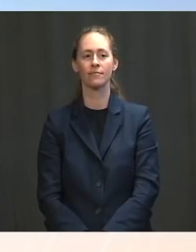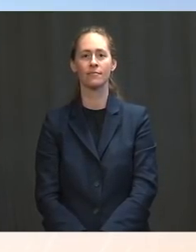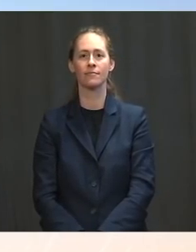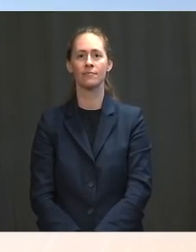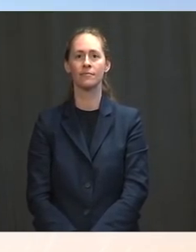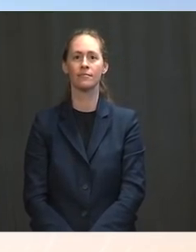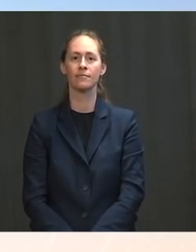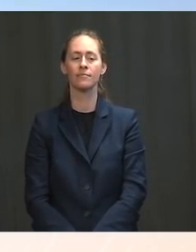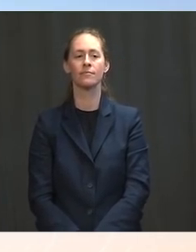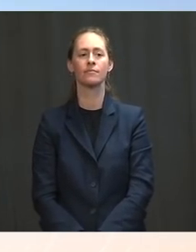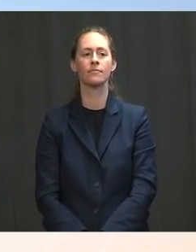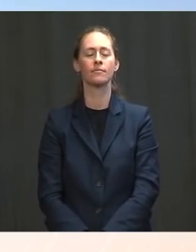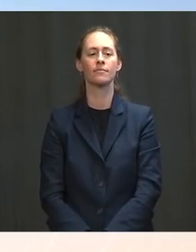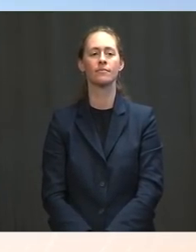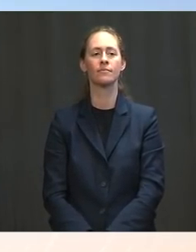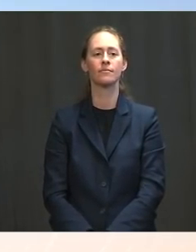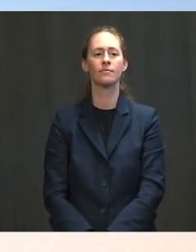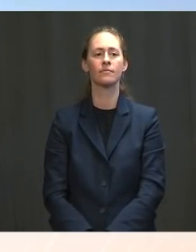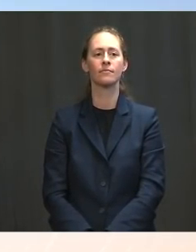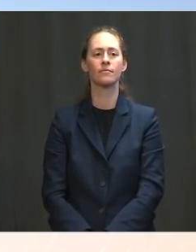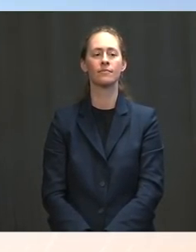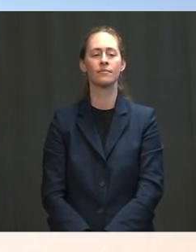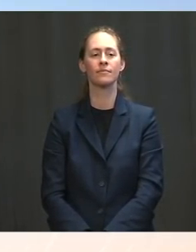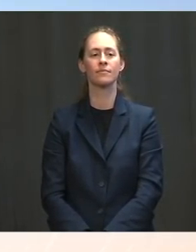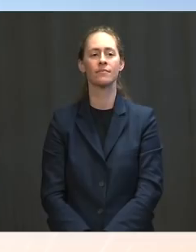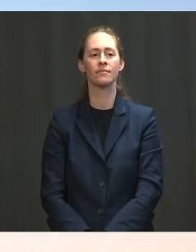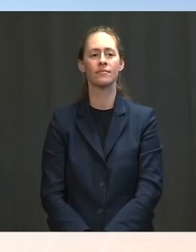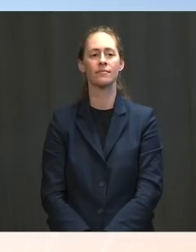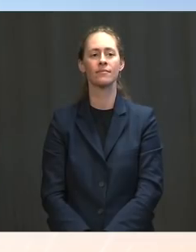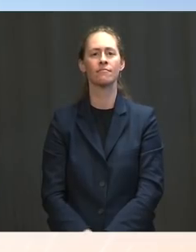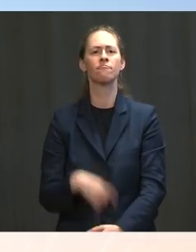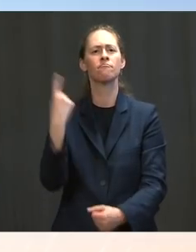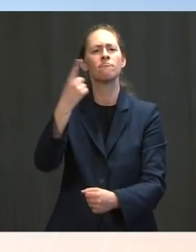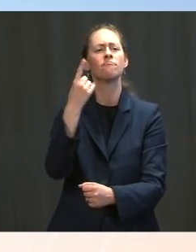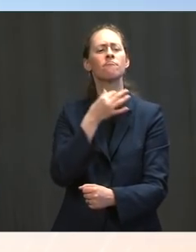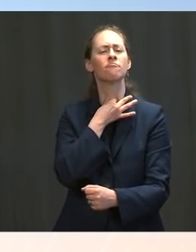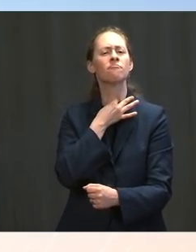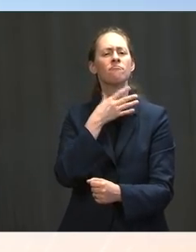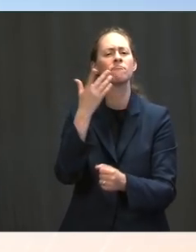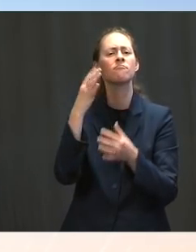Ms. Psaki: Sure. The Press: There was a discussion last year of arranging a P5 summit meeting.